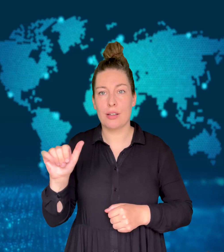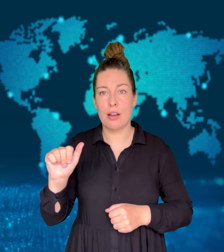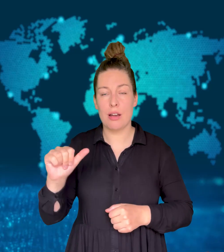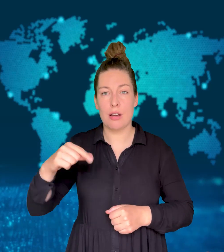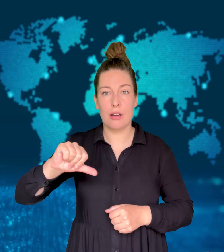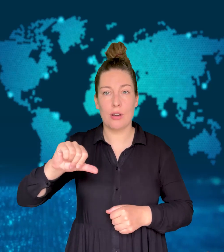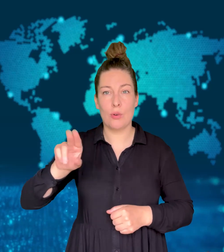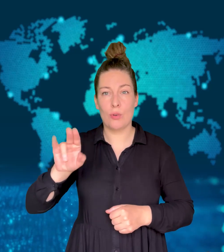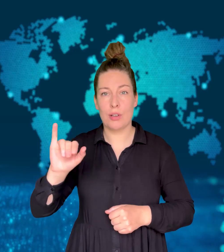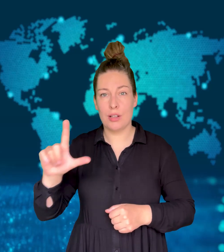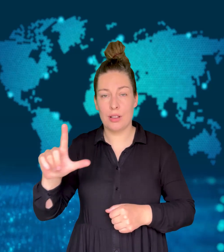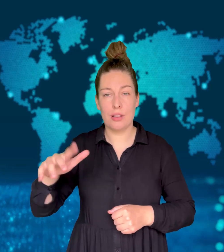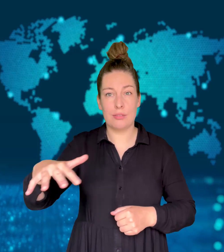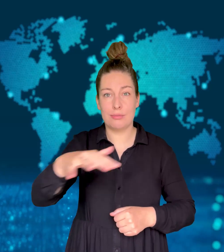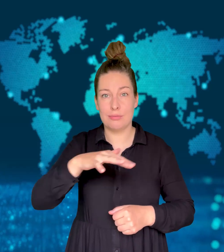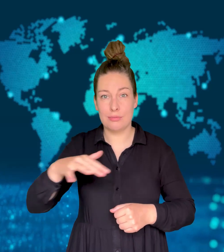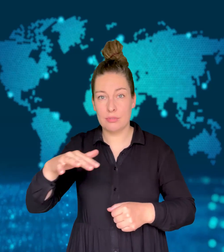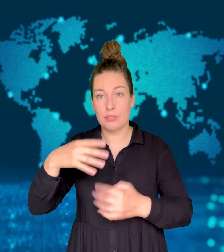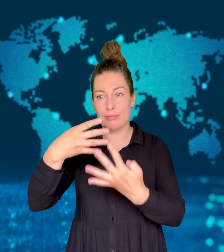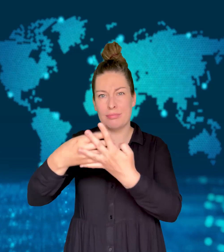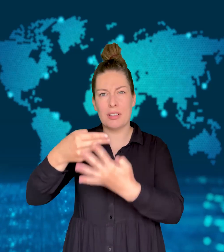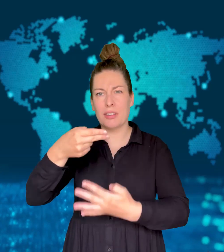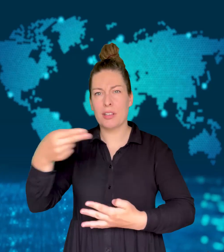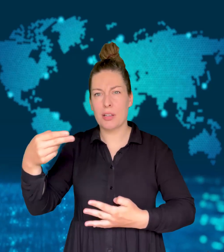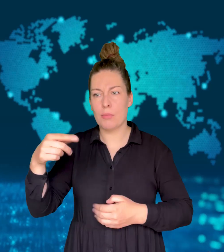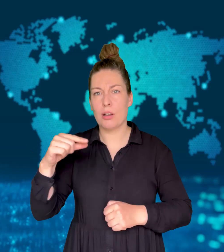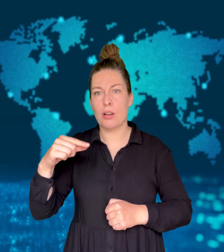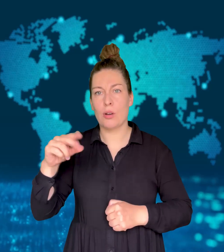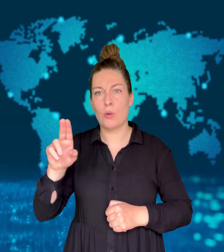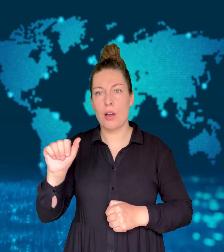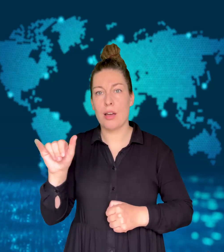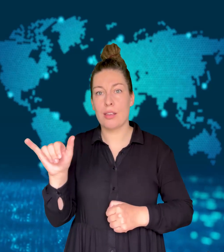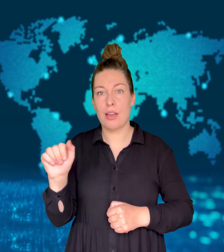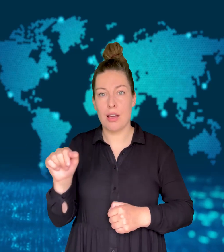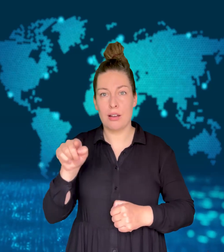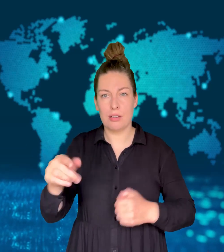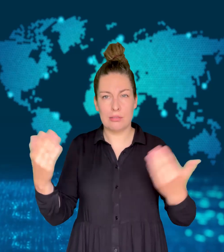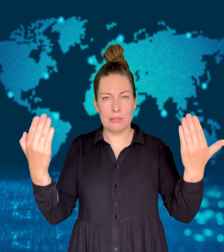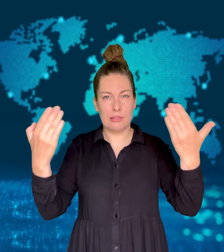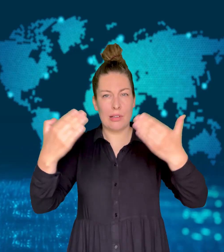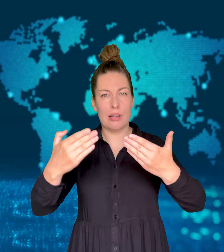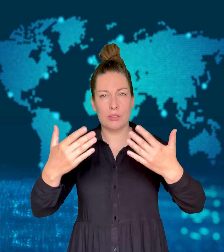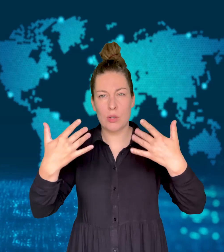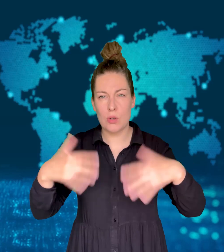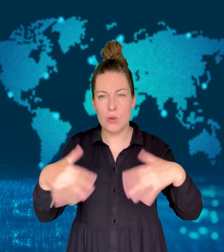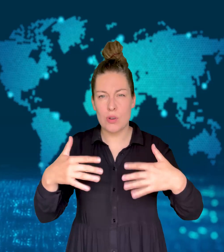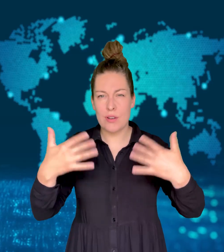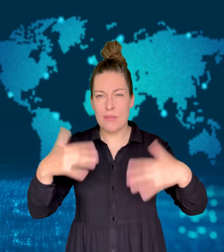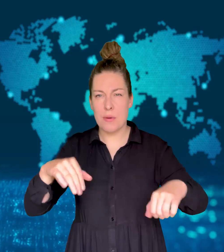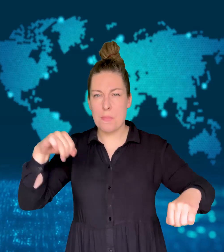On Saturday night, the violence broke out at Guayas jail